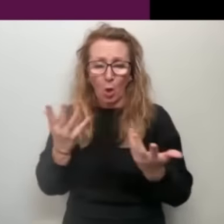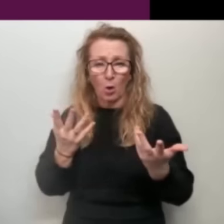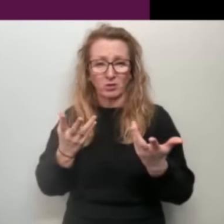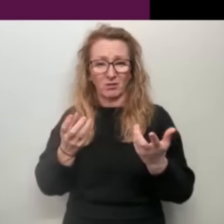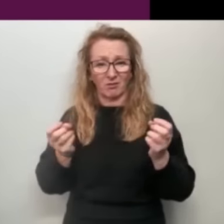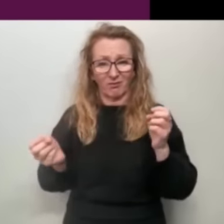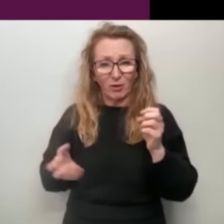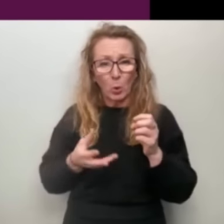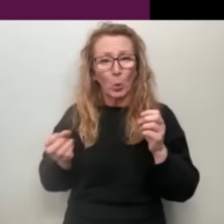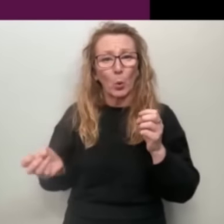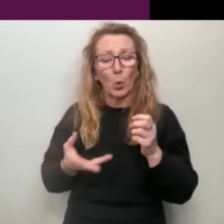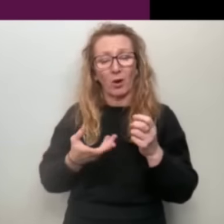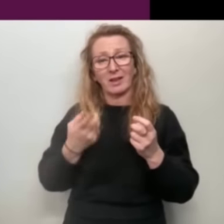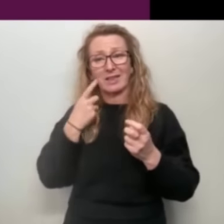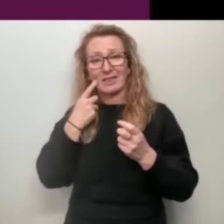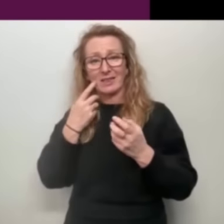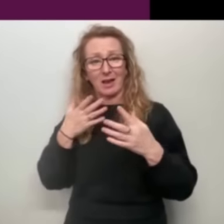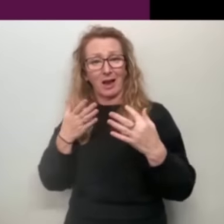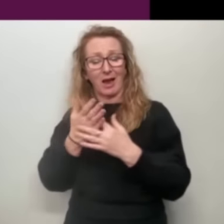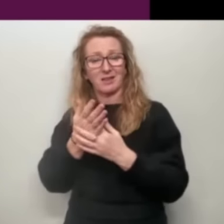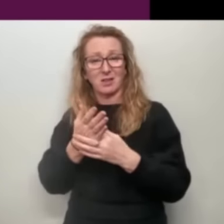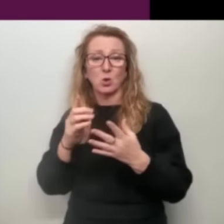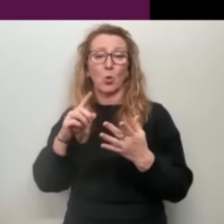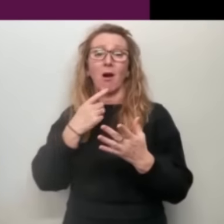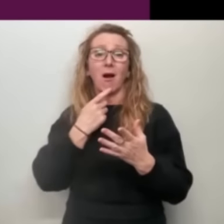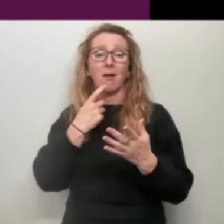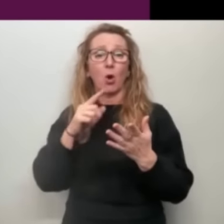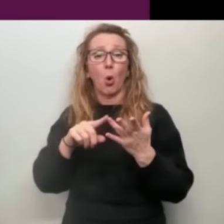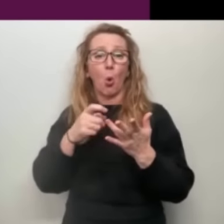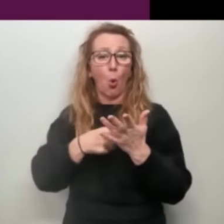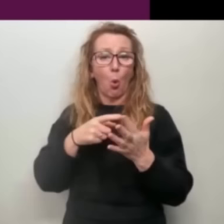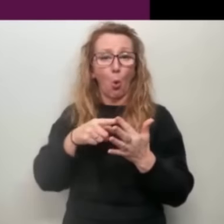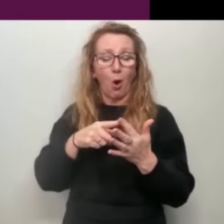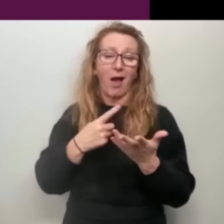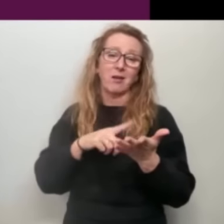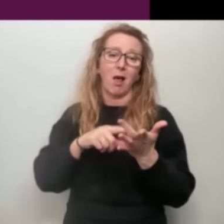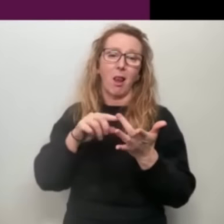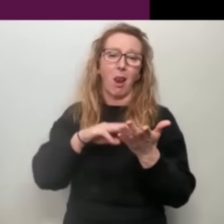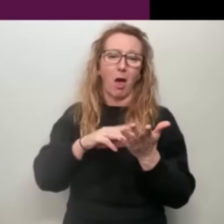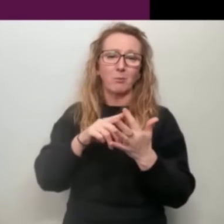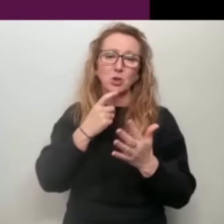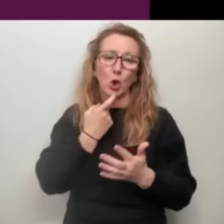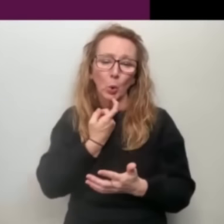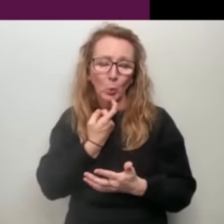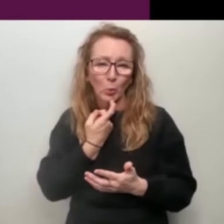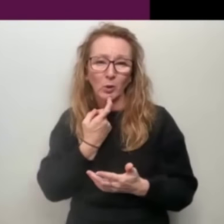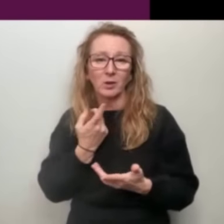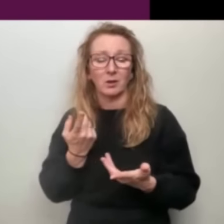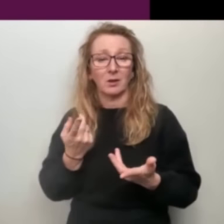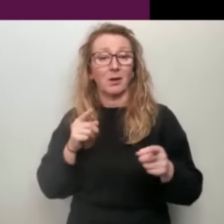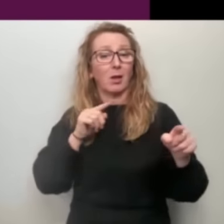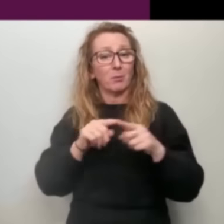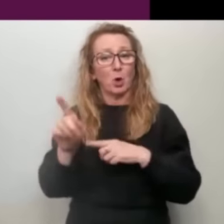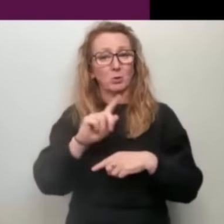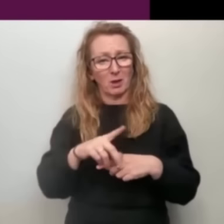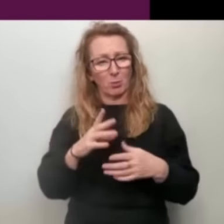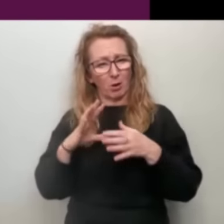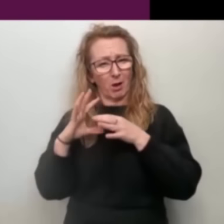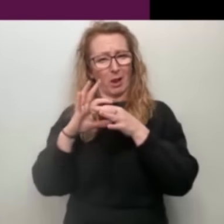to both iron ore and limestone. While iron is the industry that most people would associate with the area, there was